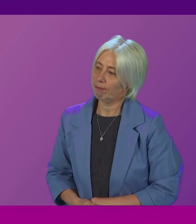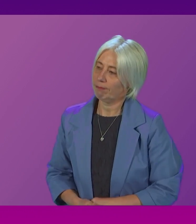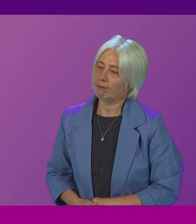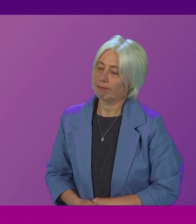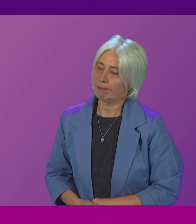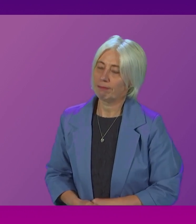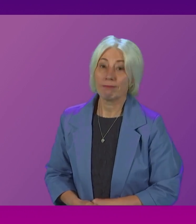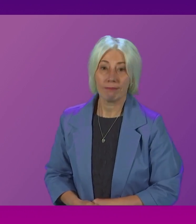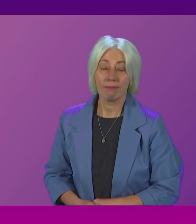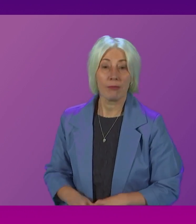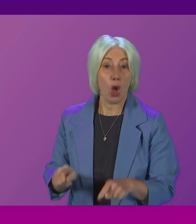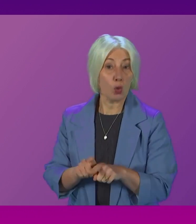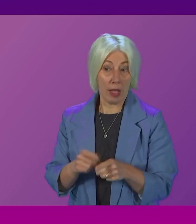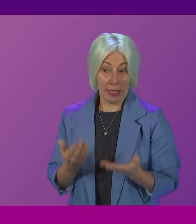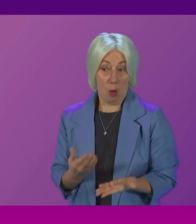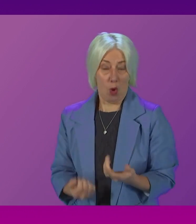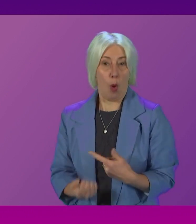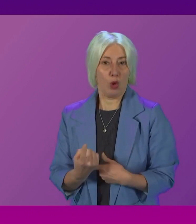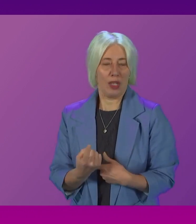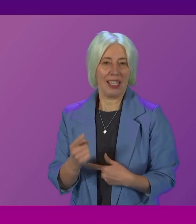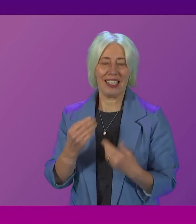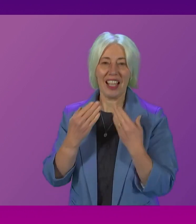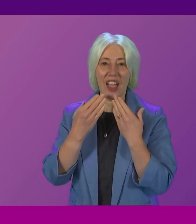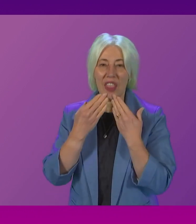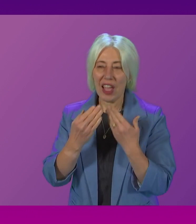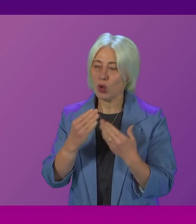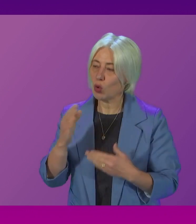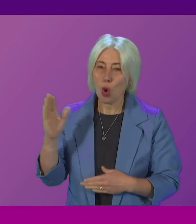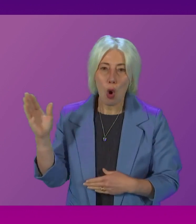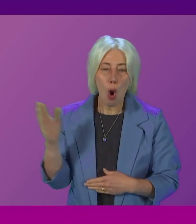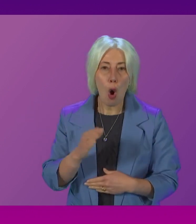and every one of them. I also take the opportunity to thank every single man and